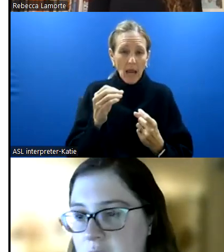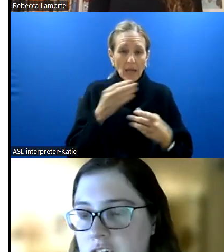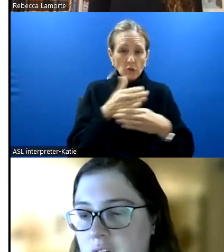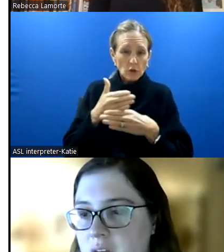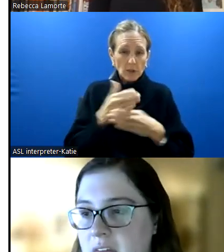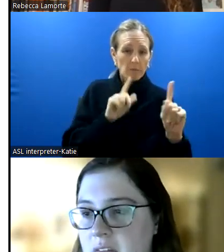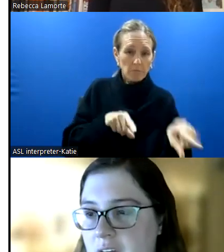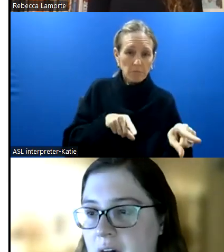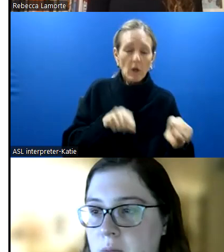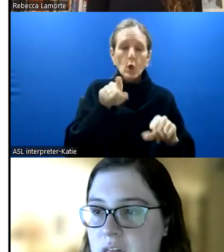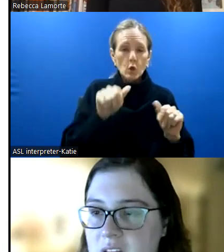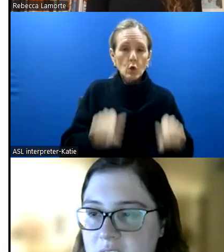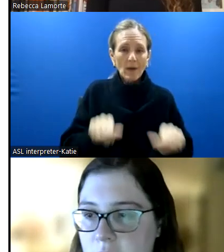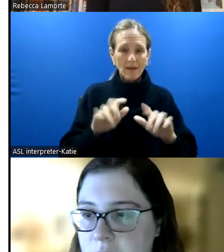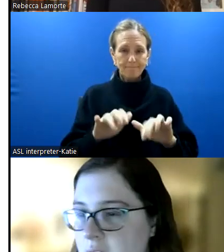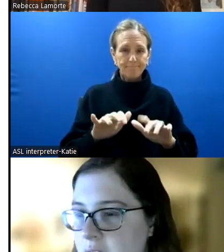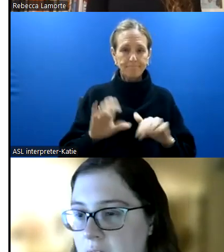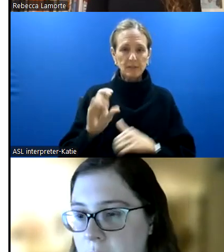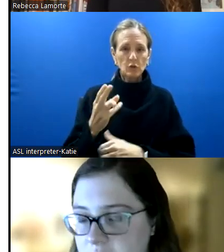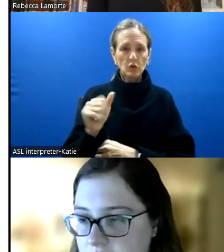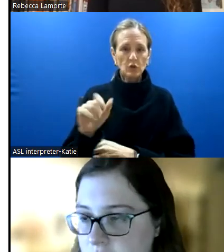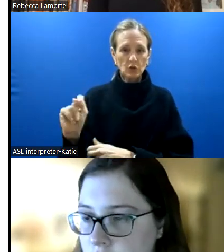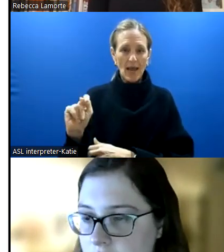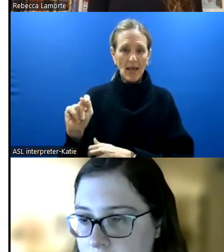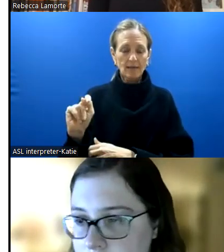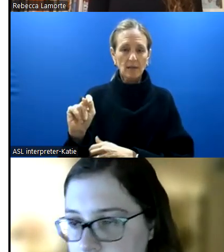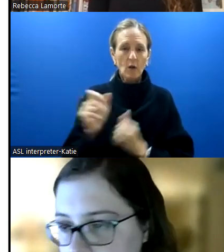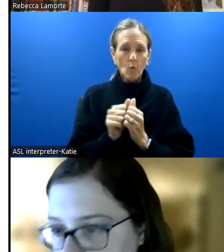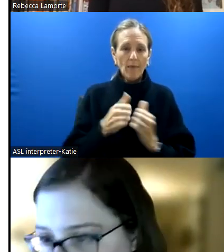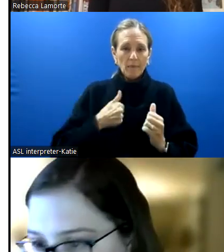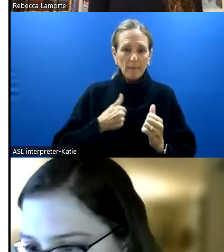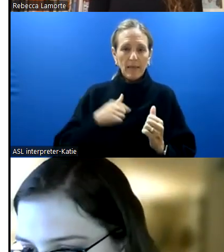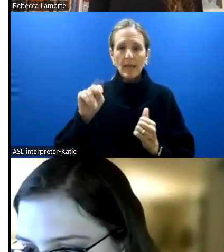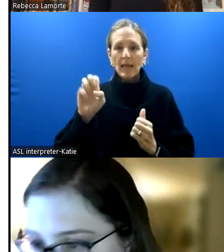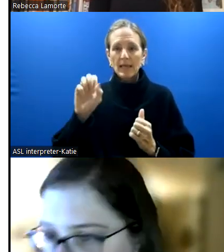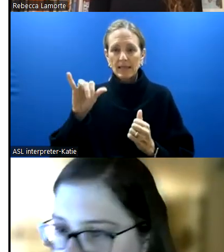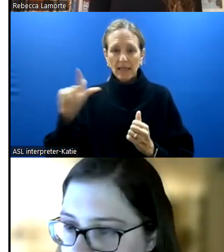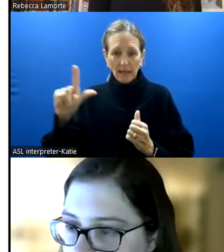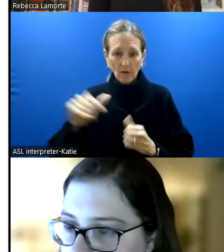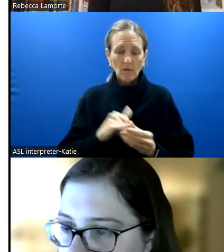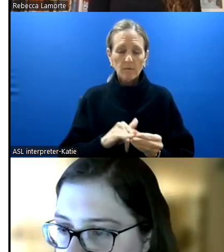you can share them in the chat with myself, with Neal, who I will also pin on screen here,